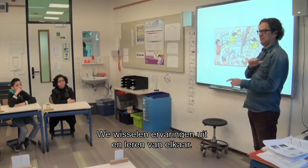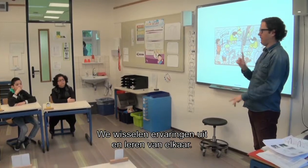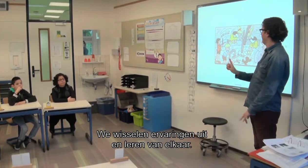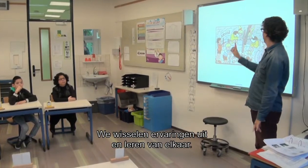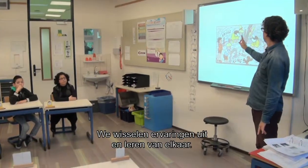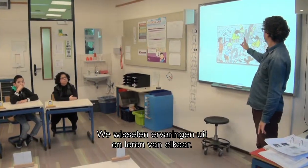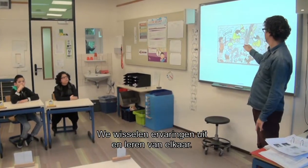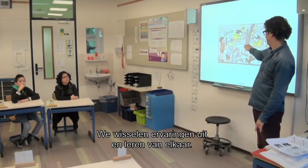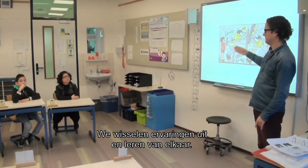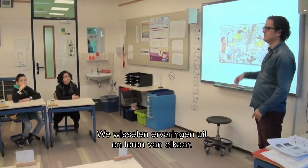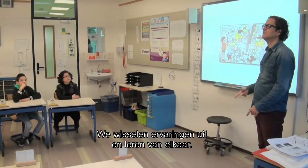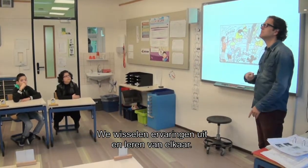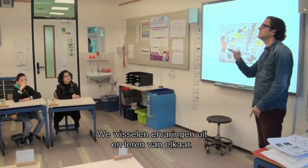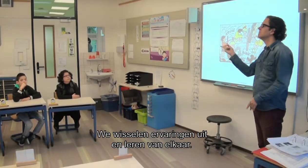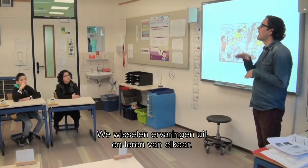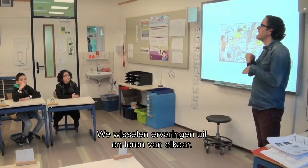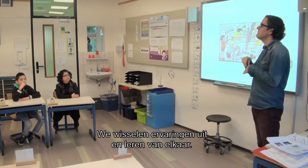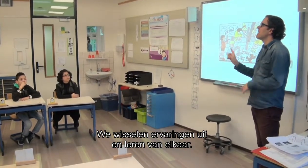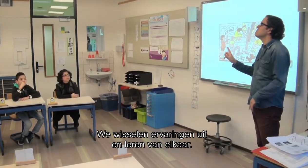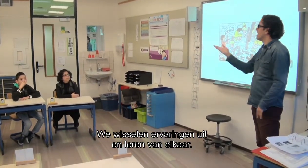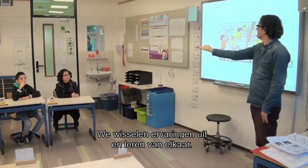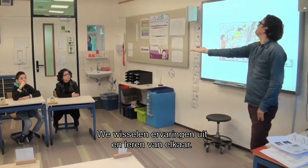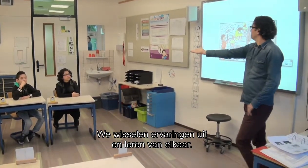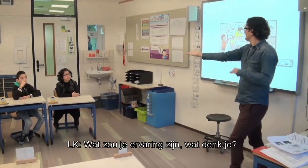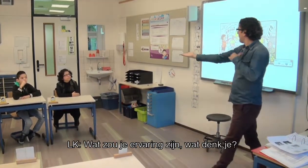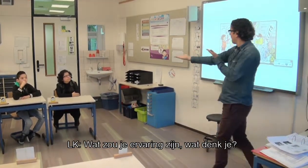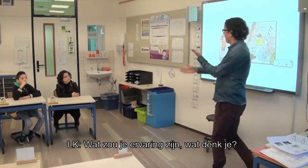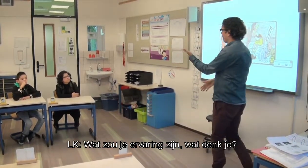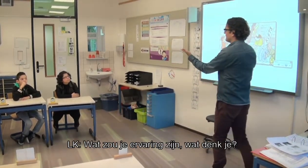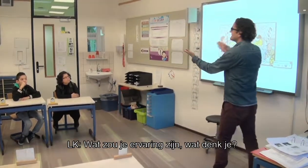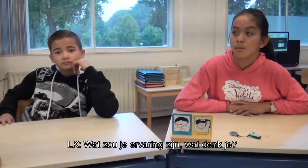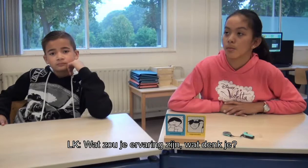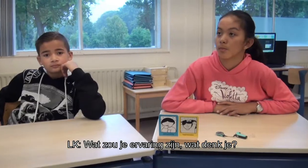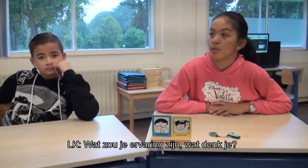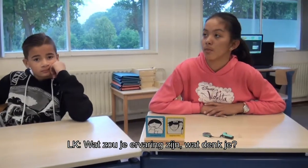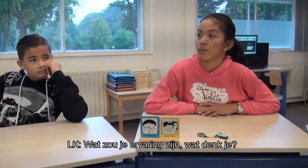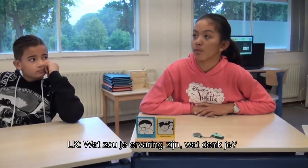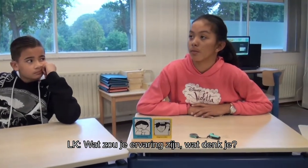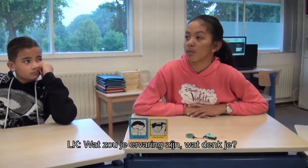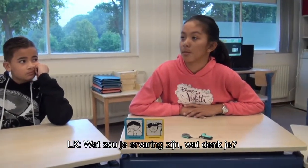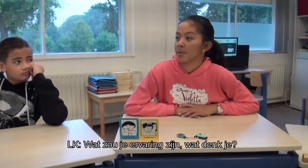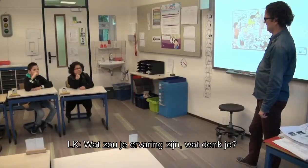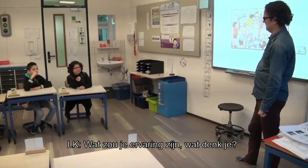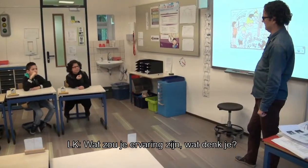We exchange experiences and learn from each other. What do you think would be your experience?